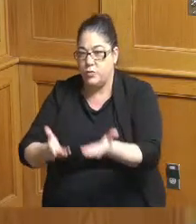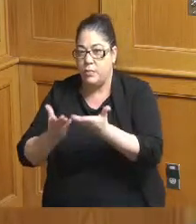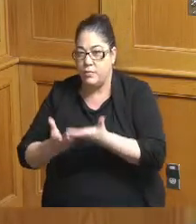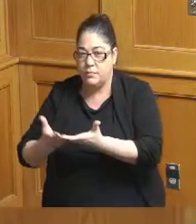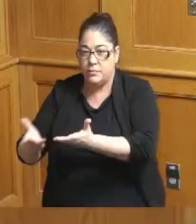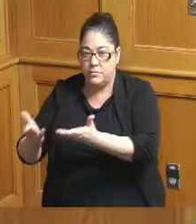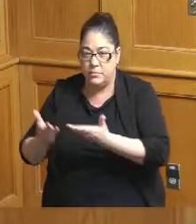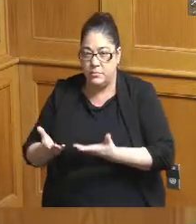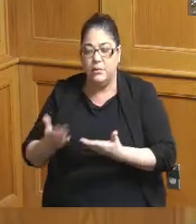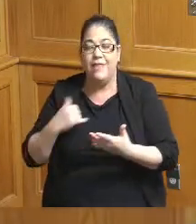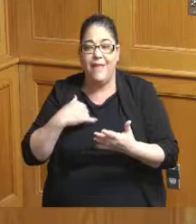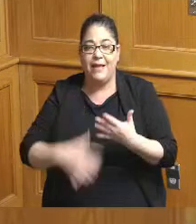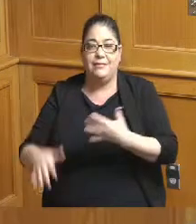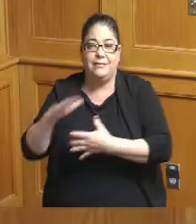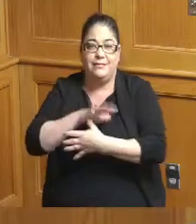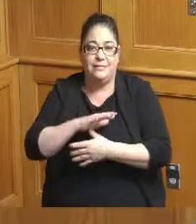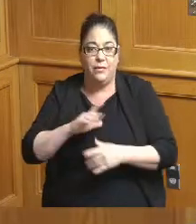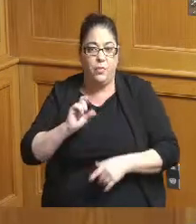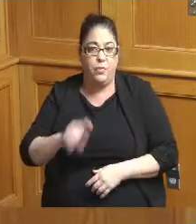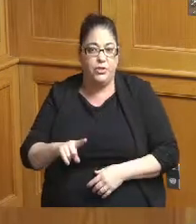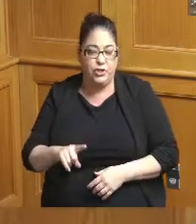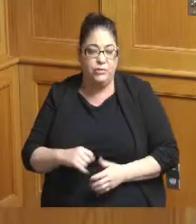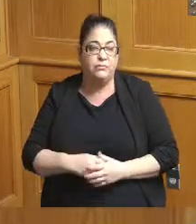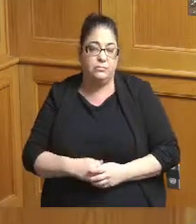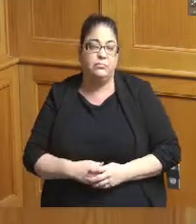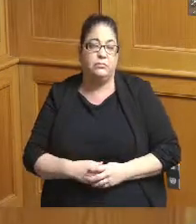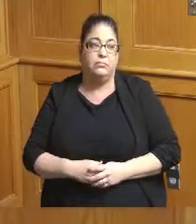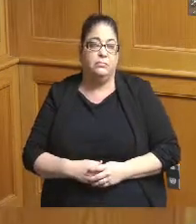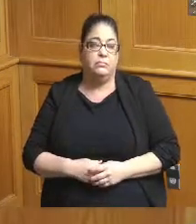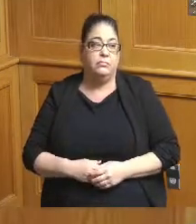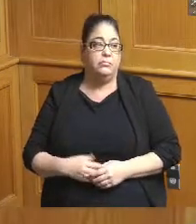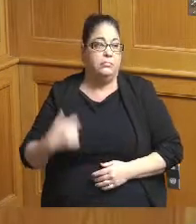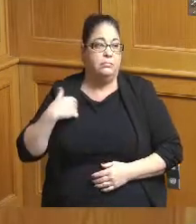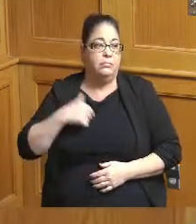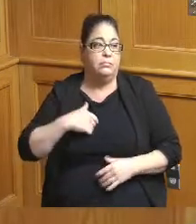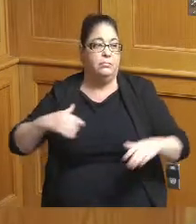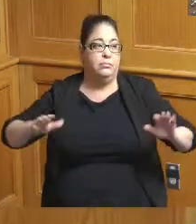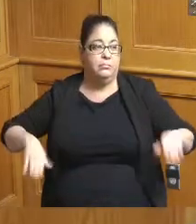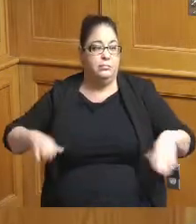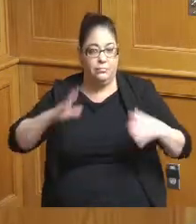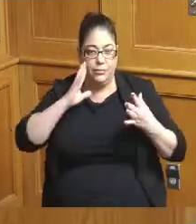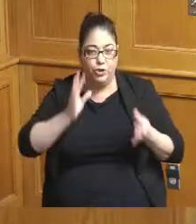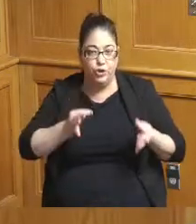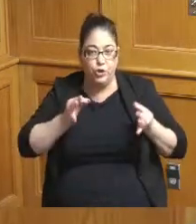of my list because as I said earlier we have not determined if the convention center is part of